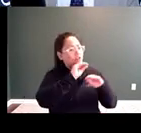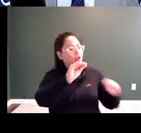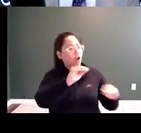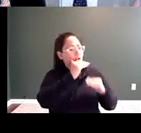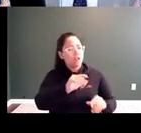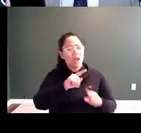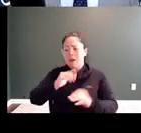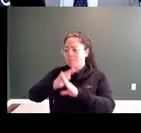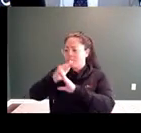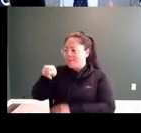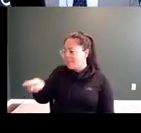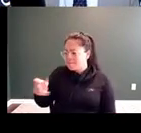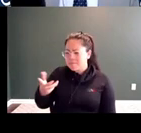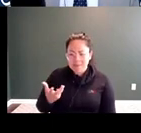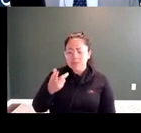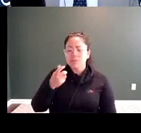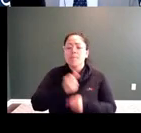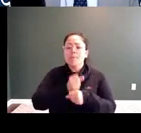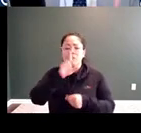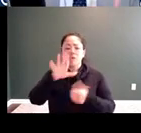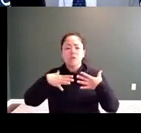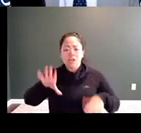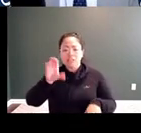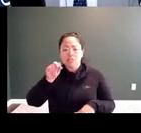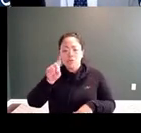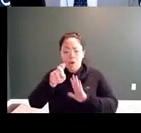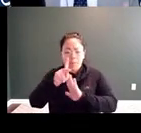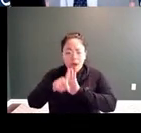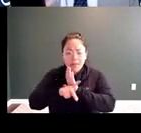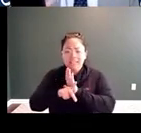So you just want to make sure that dress code policies, if you have dress code policies,